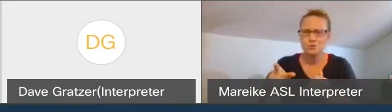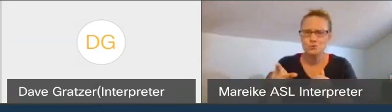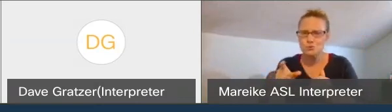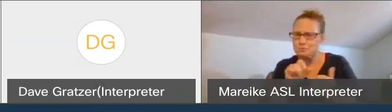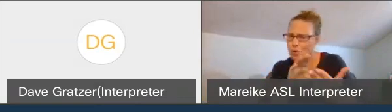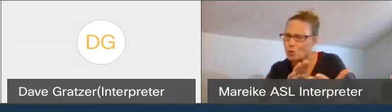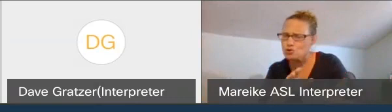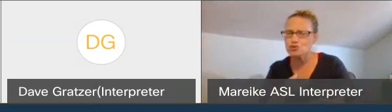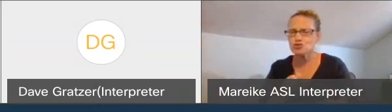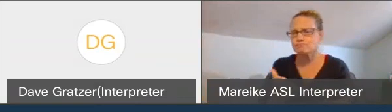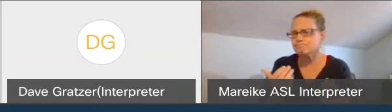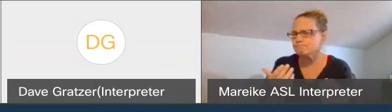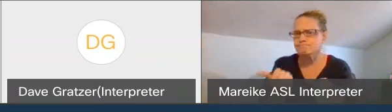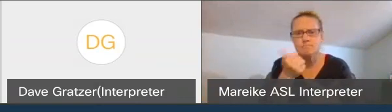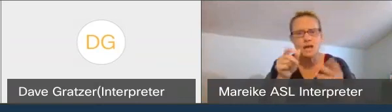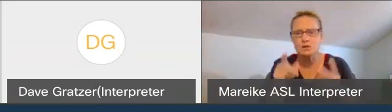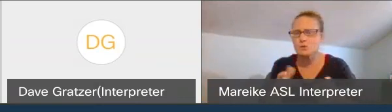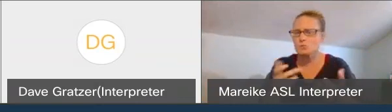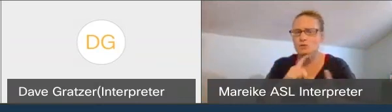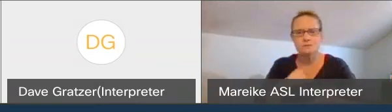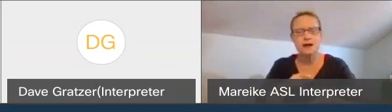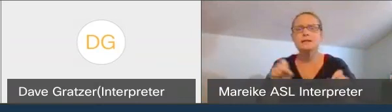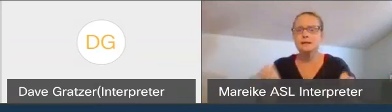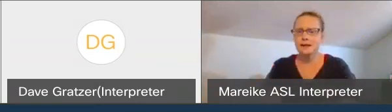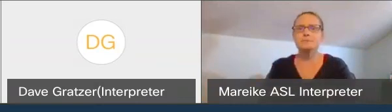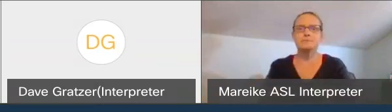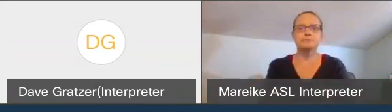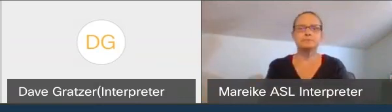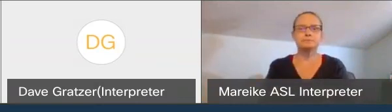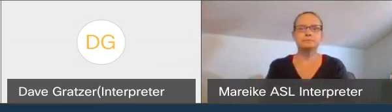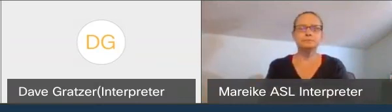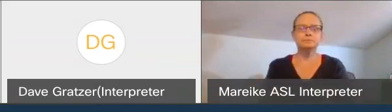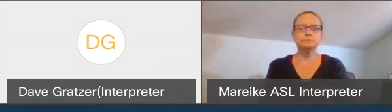and I'll just open that up to whoever would like to respond. Mansur: So this is Brad in Billings.